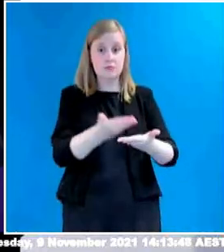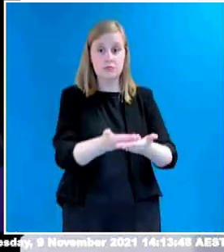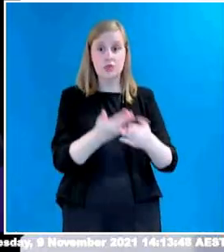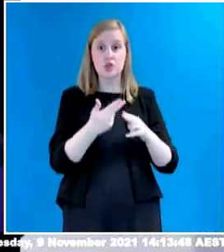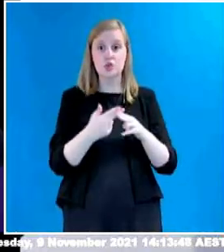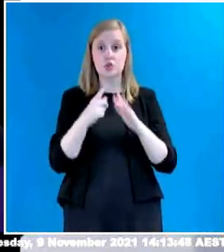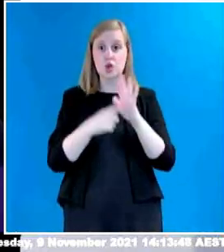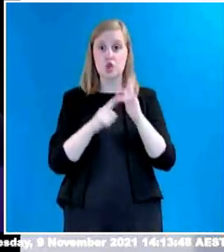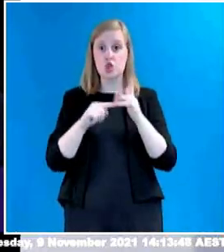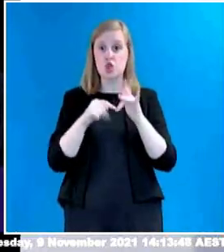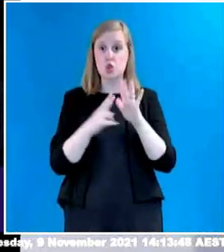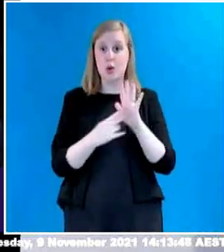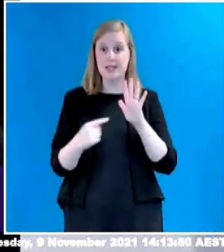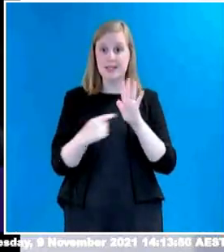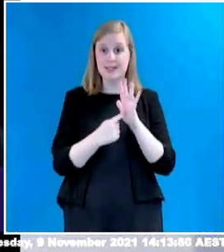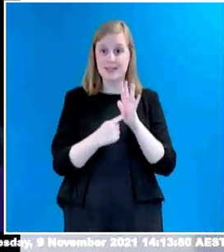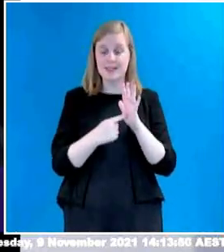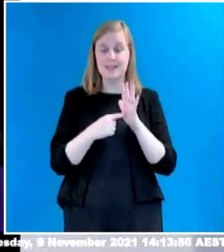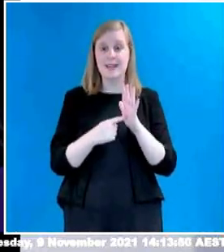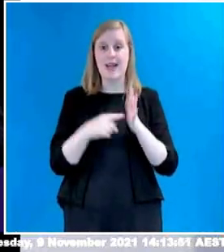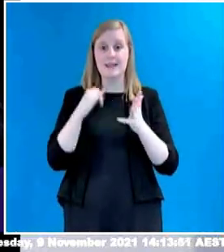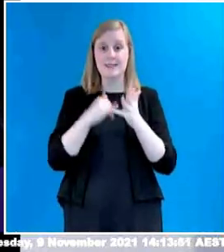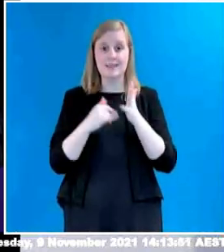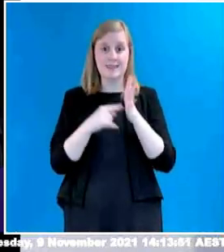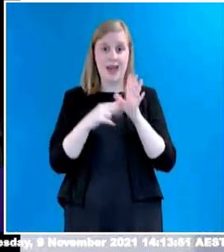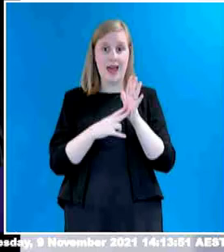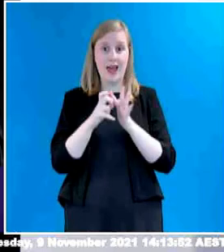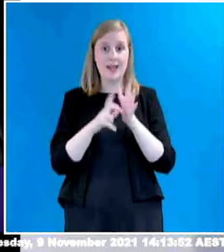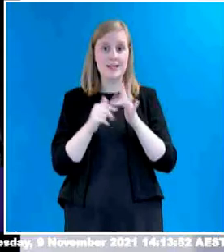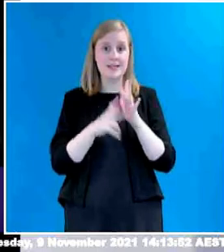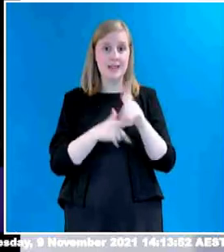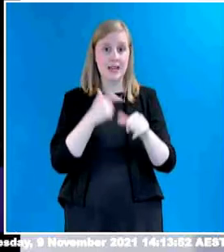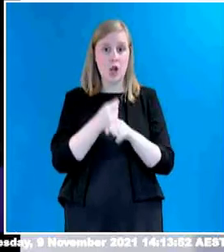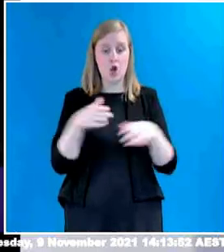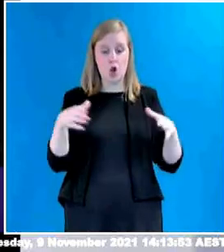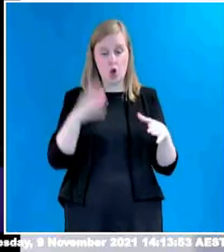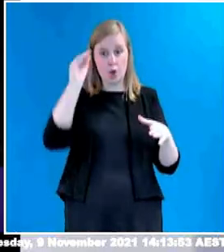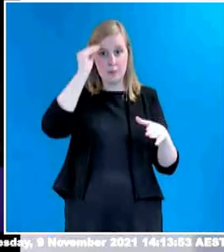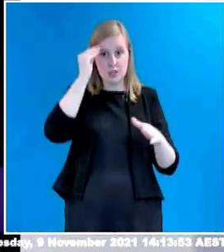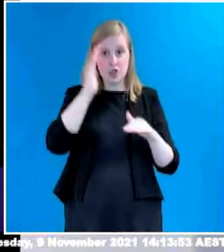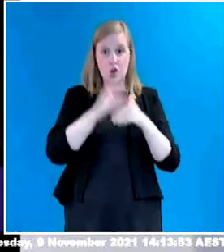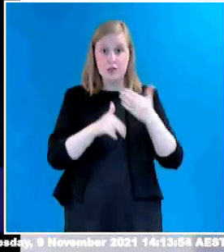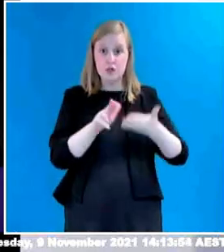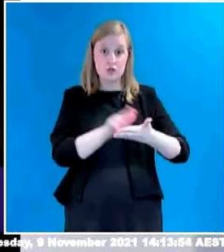Treaties when the CRPD was being considered by Australia?